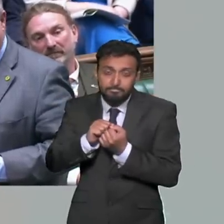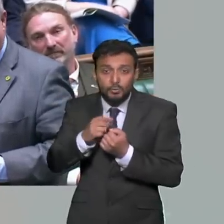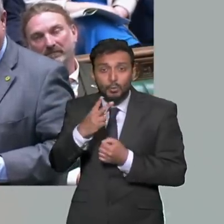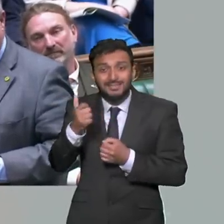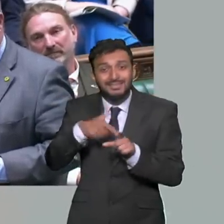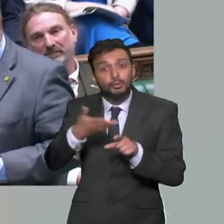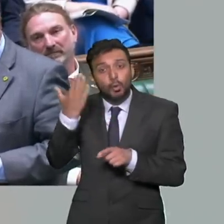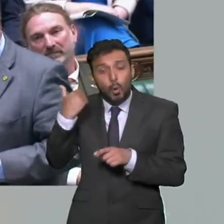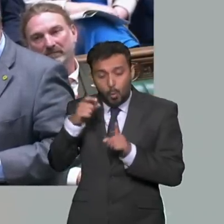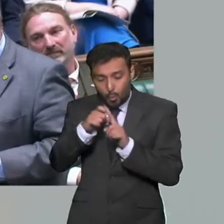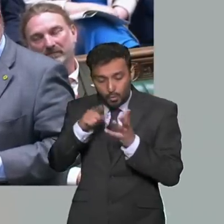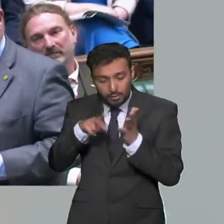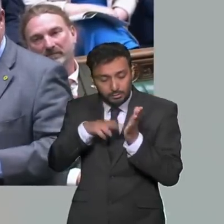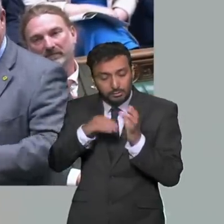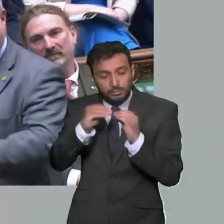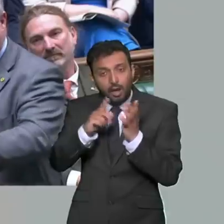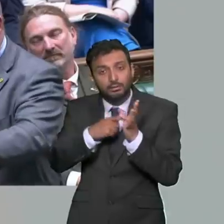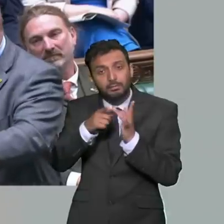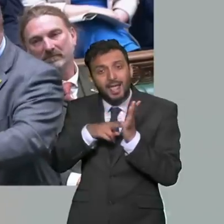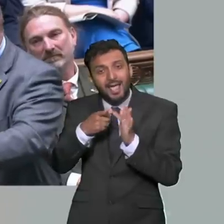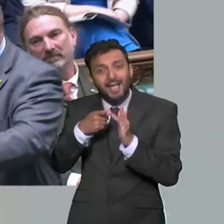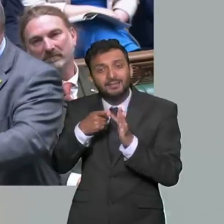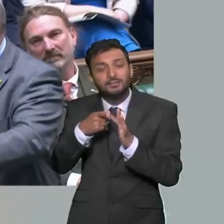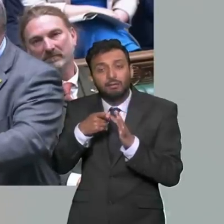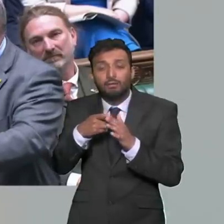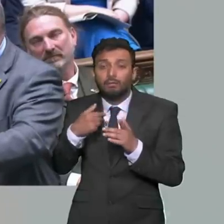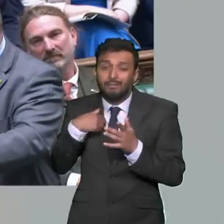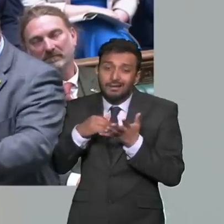The thoughts and prayers of the SNP are with the families suffering today, but we also